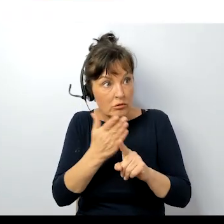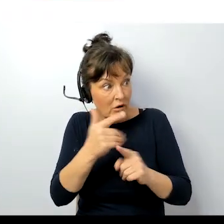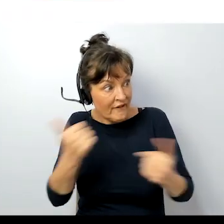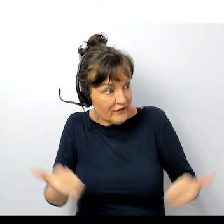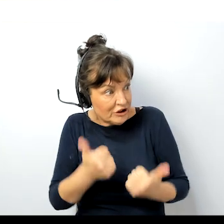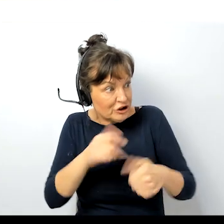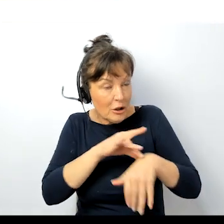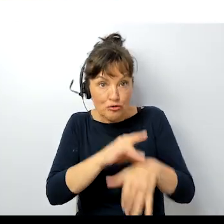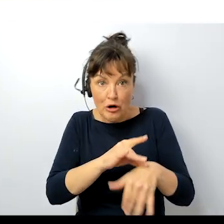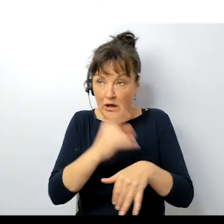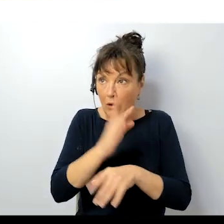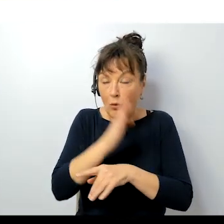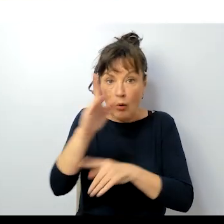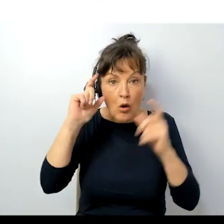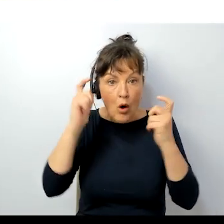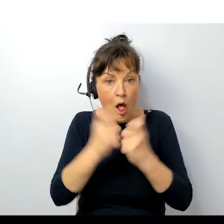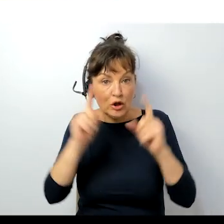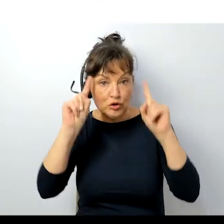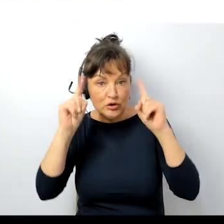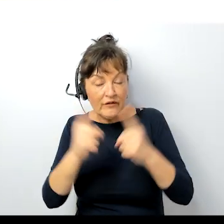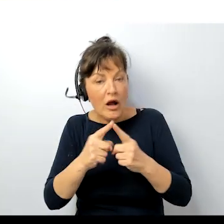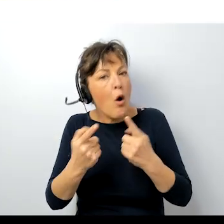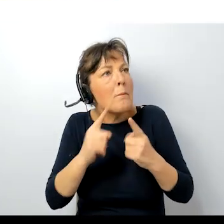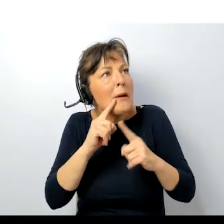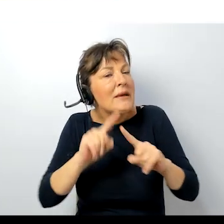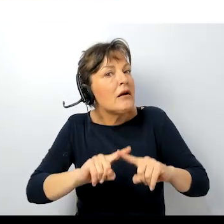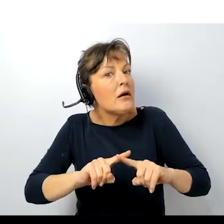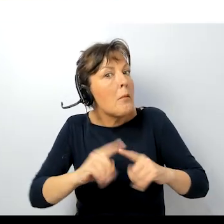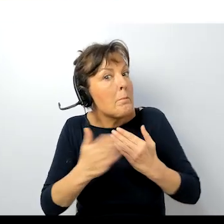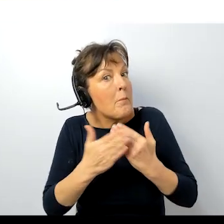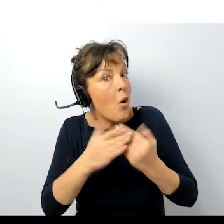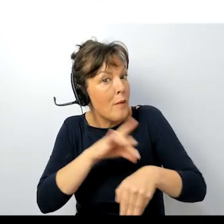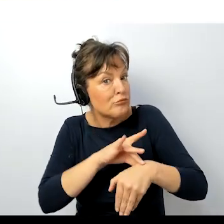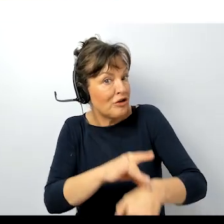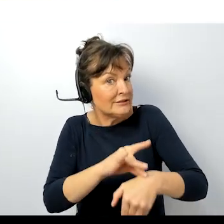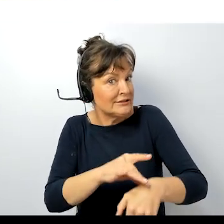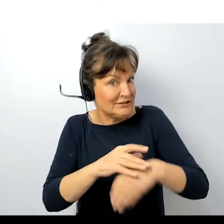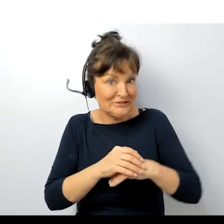person, whether that be into college, university or a further apprenticeship opportunities.